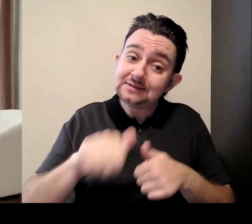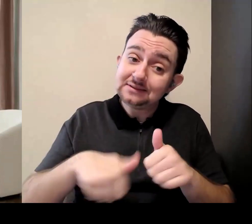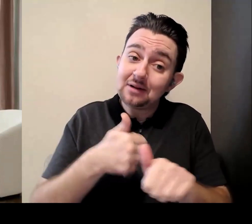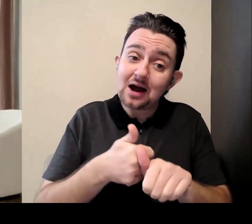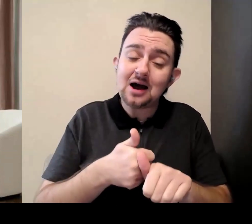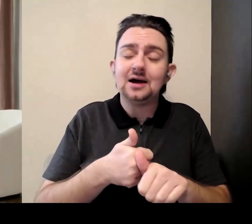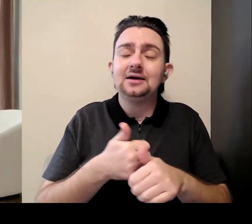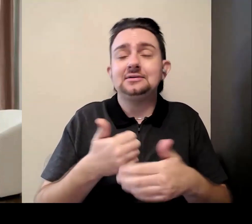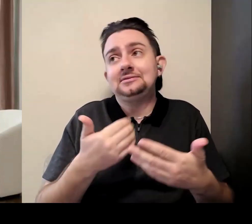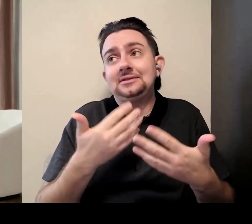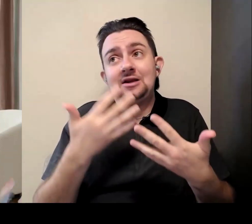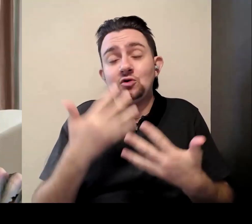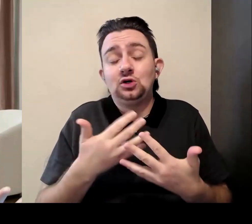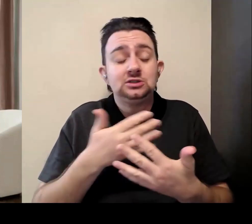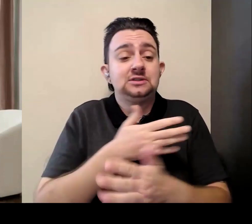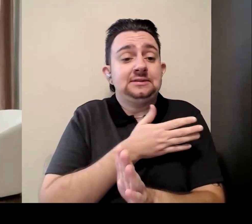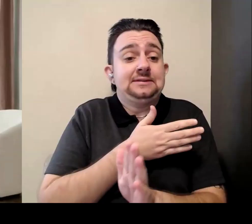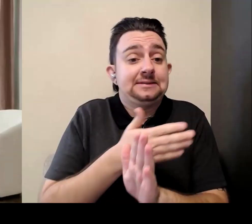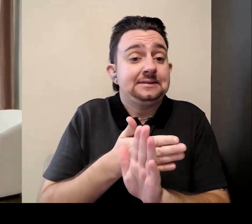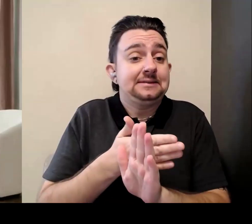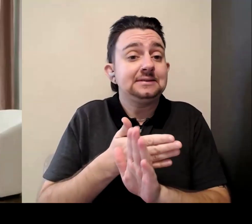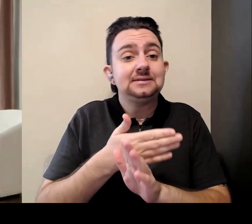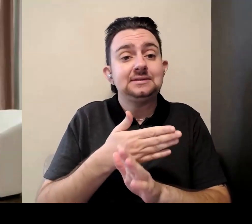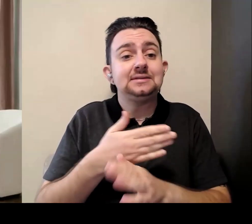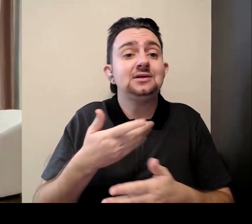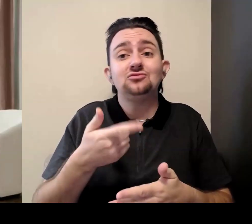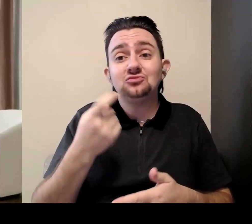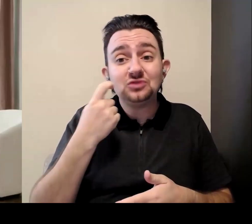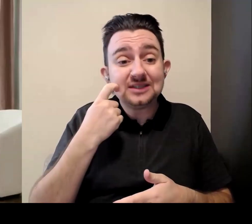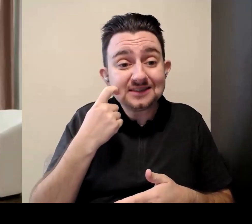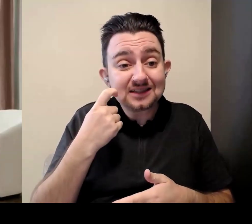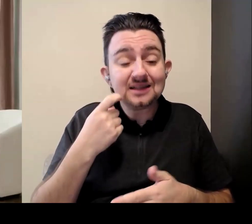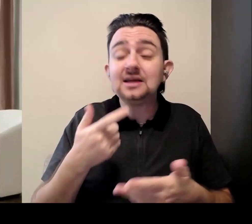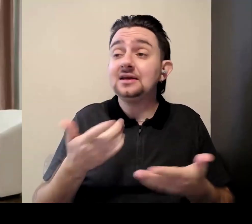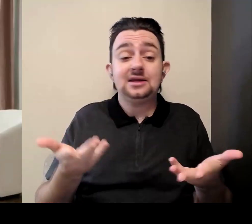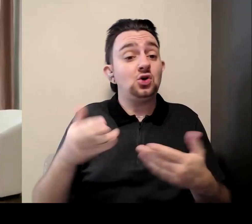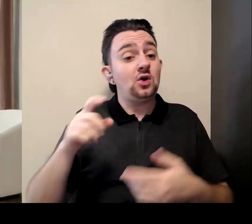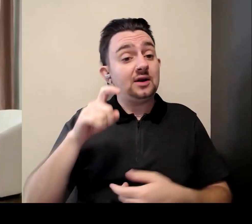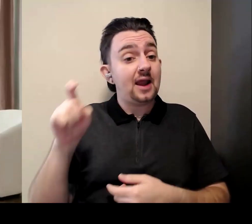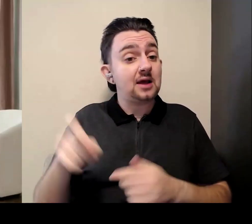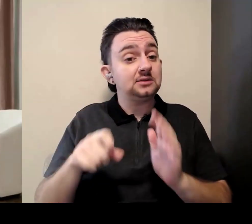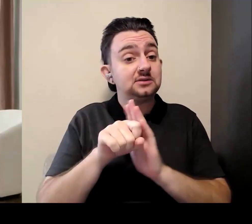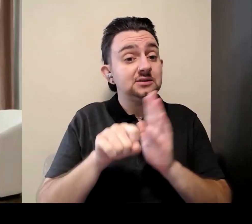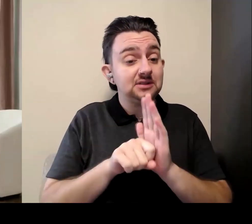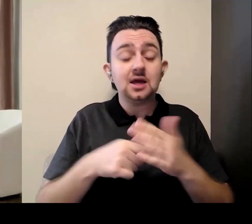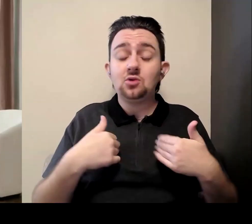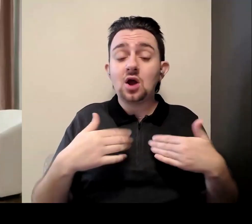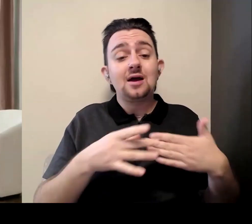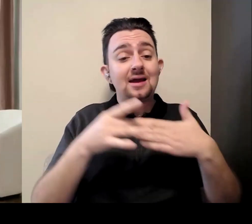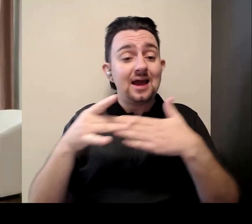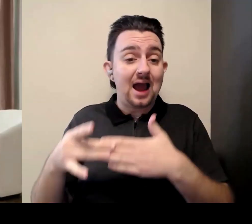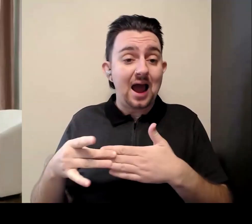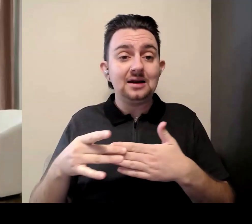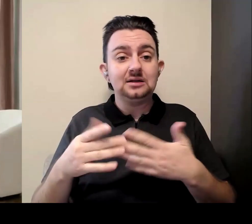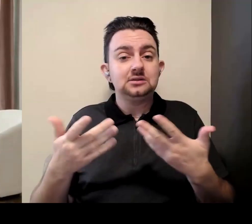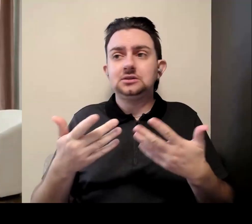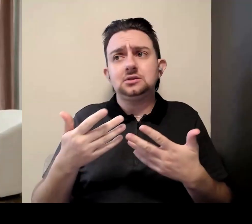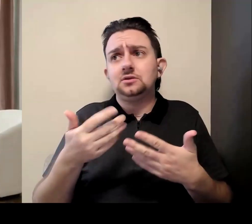And we just got guidance here in Texas from TEA about this a few years ago, just a few short years ago. And so